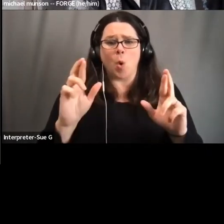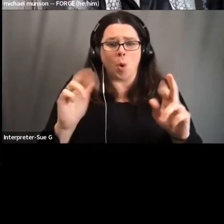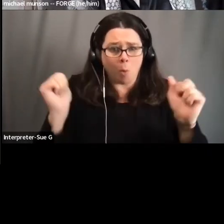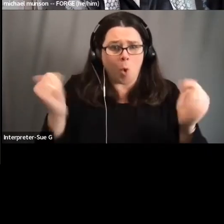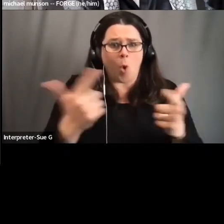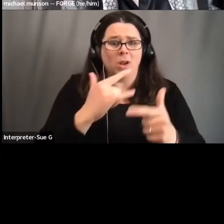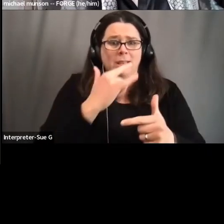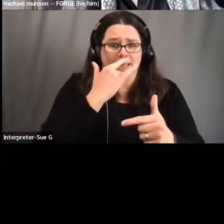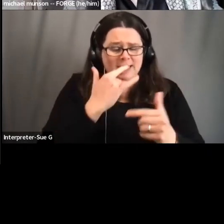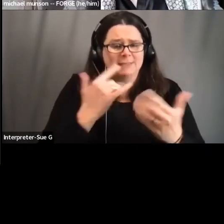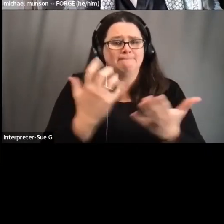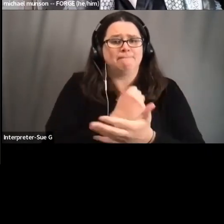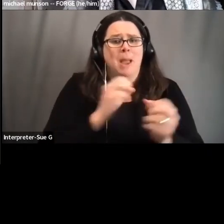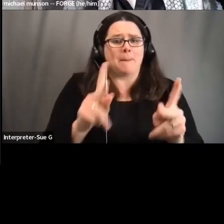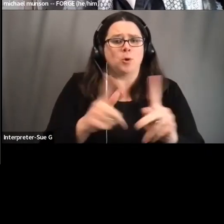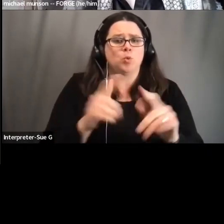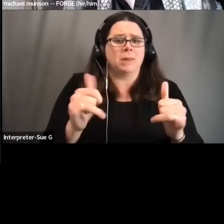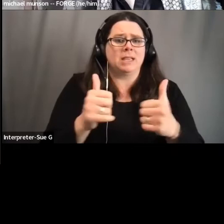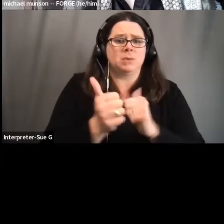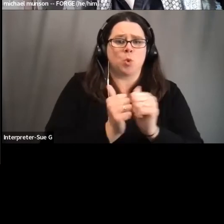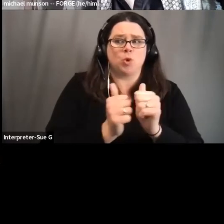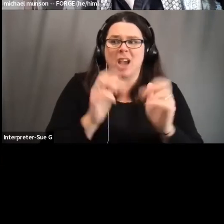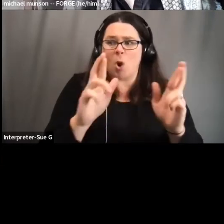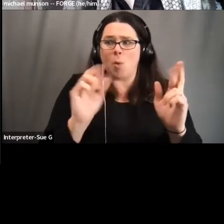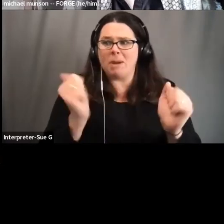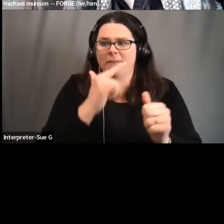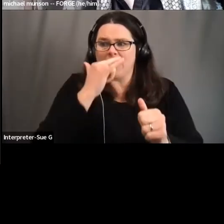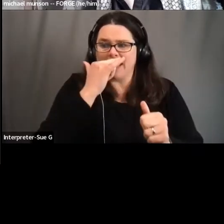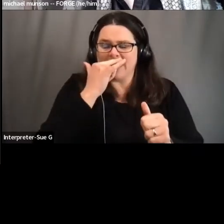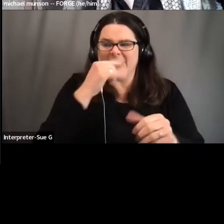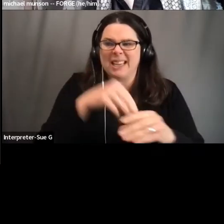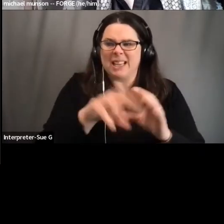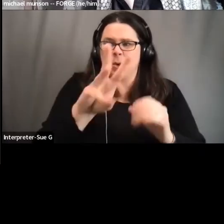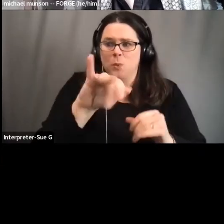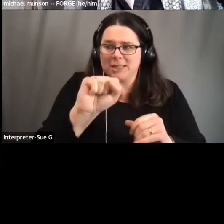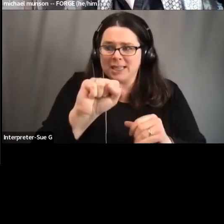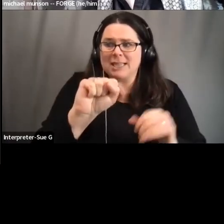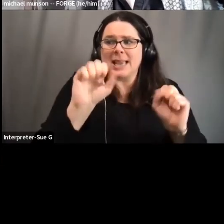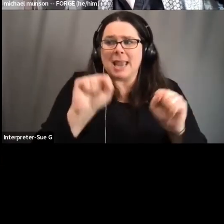get the chance that I got. I hope every kid in Wisconsin can be part of a team.